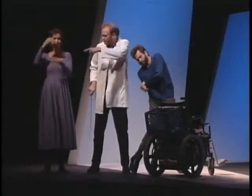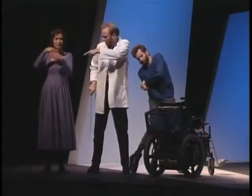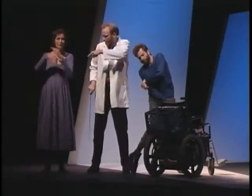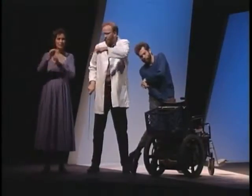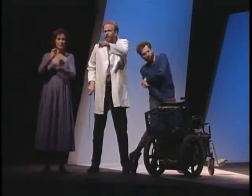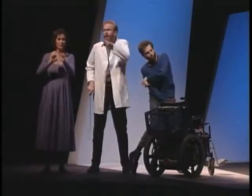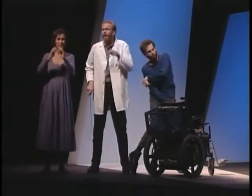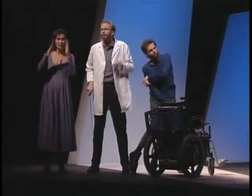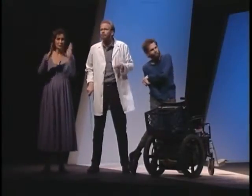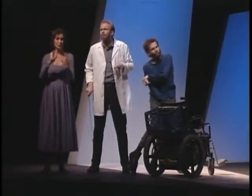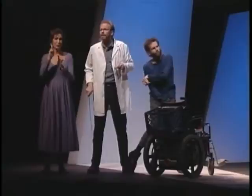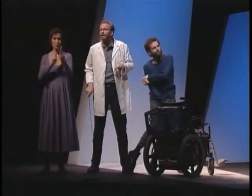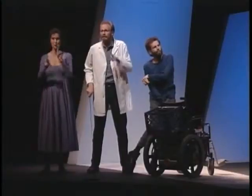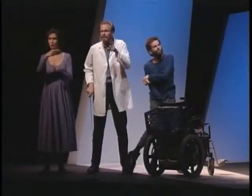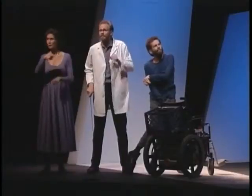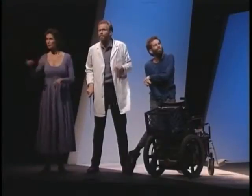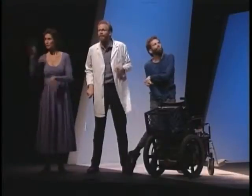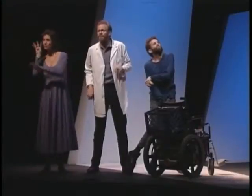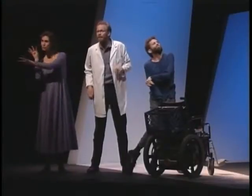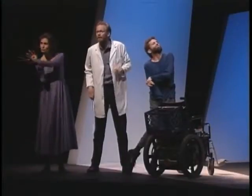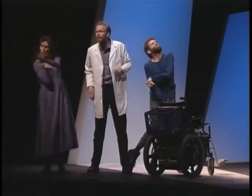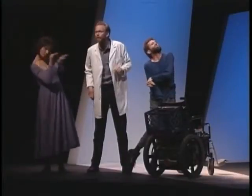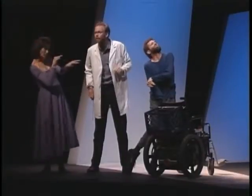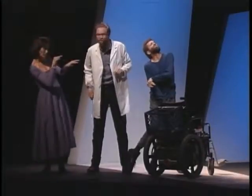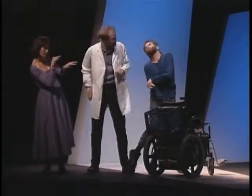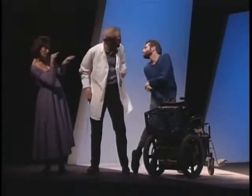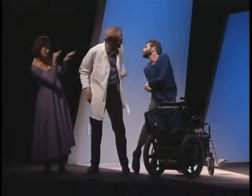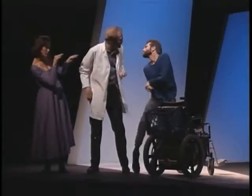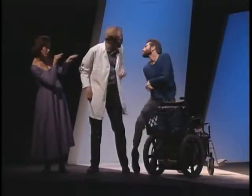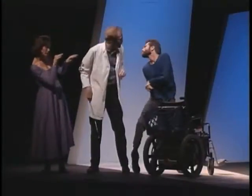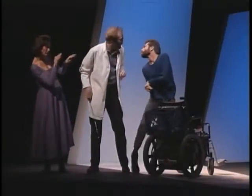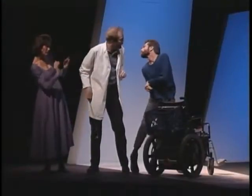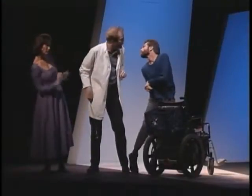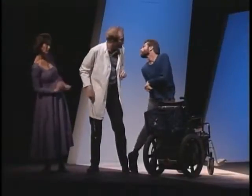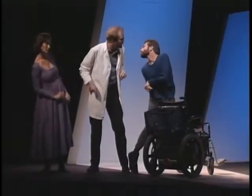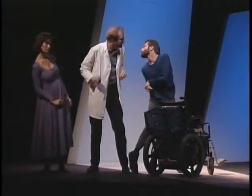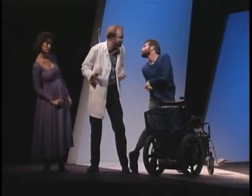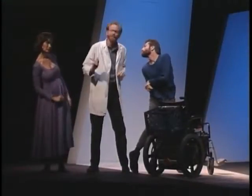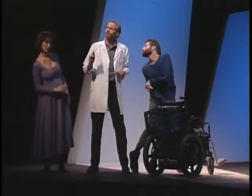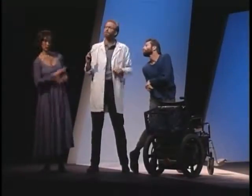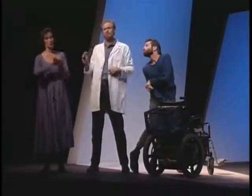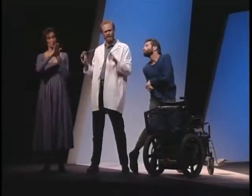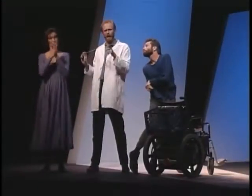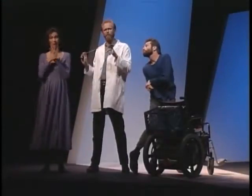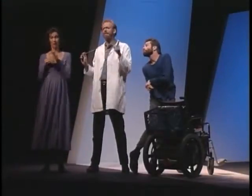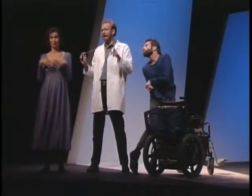theatre everybody is watching him well this causes them to become tense